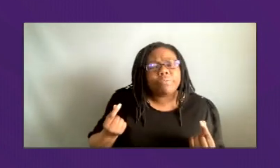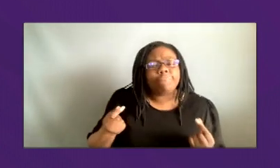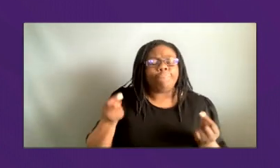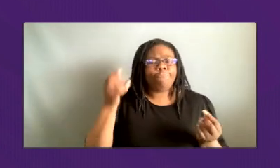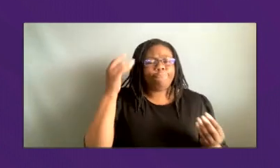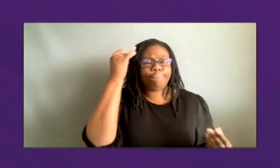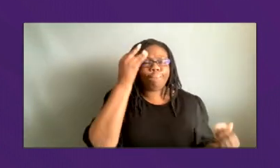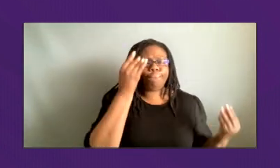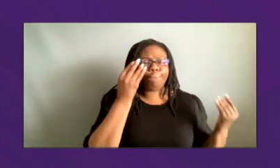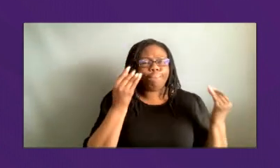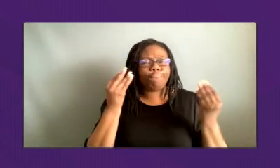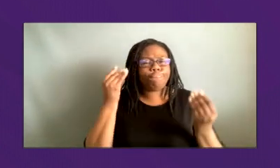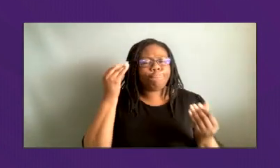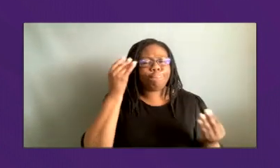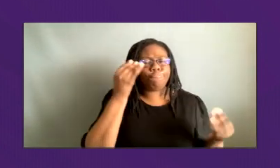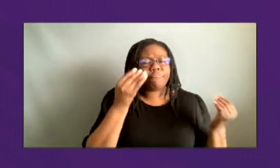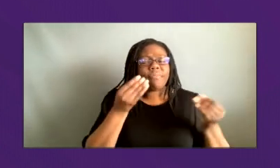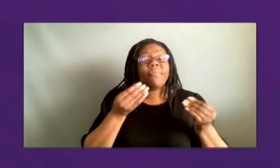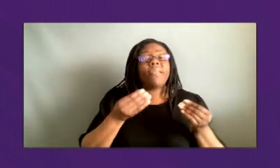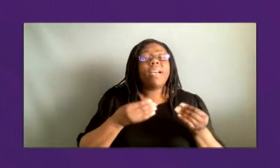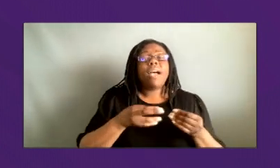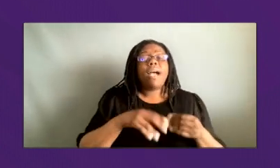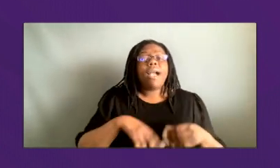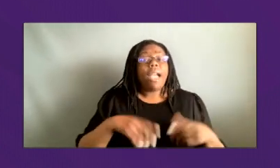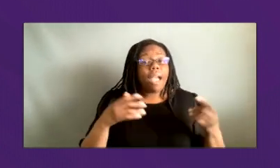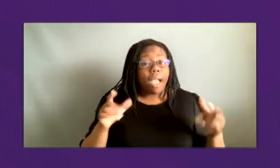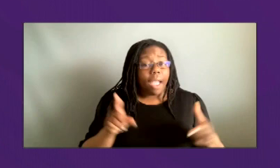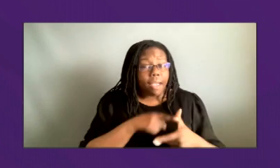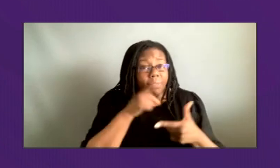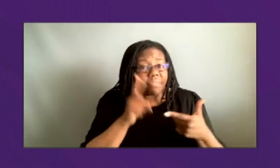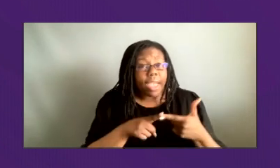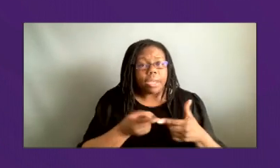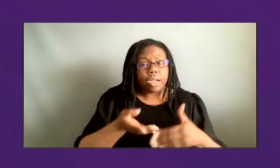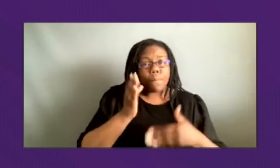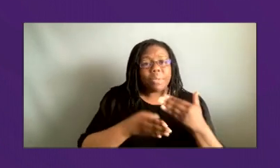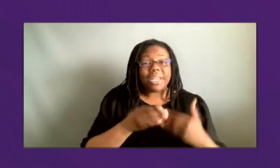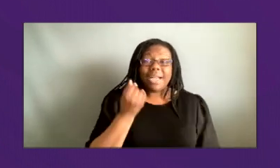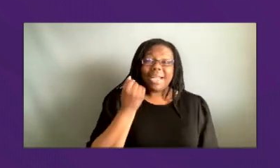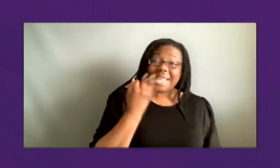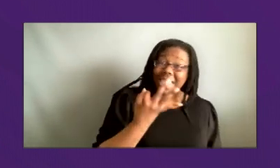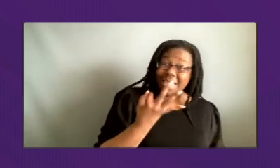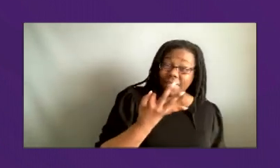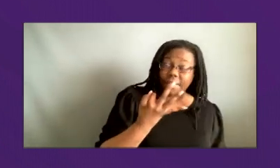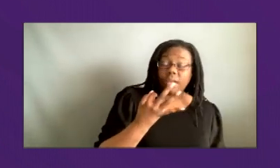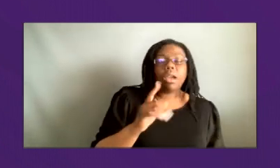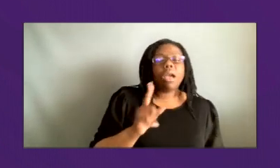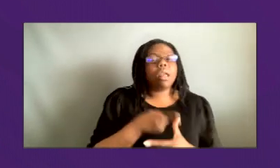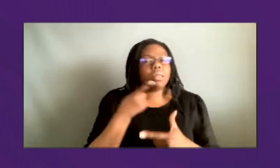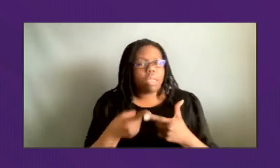statement. If someone powerful told you you had to leave your home and move far away, what would